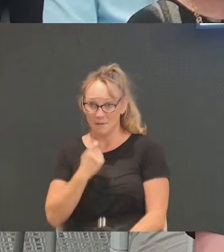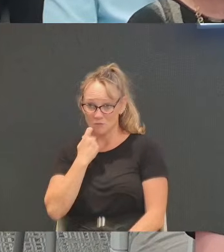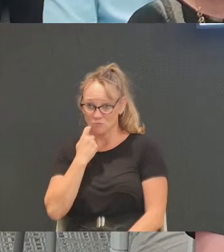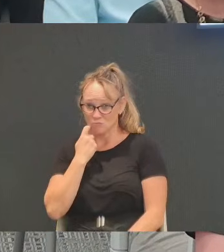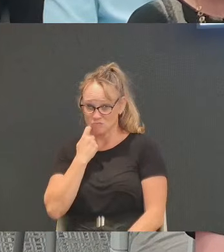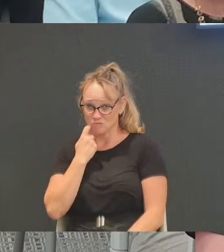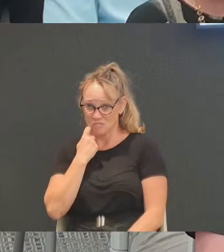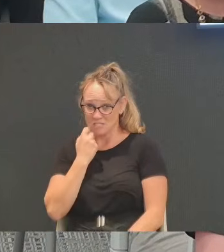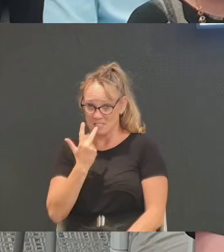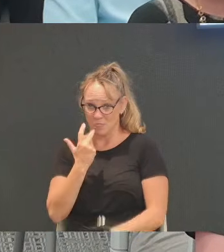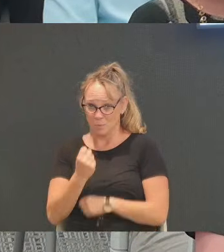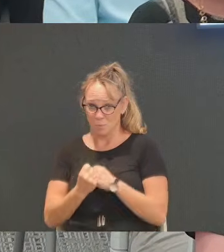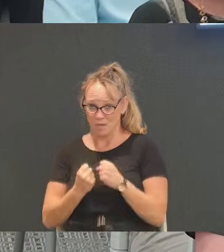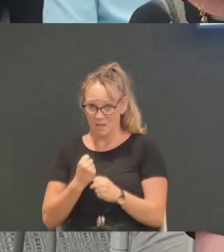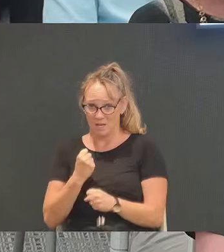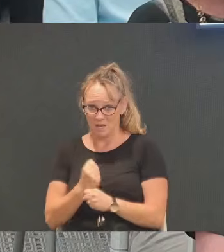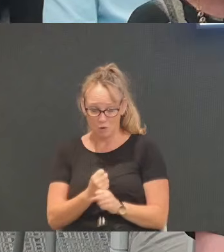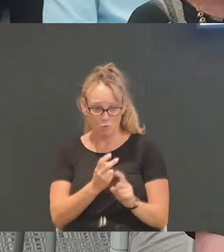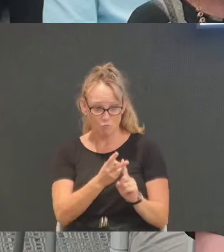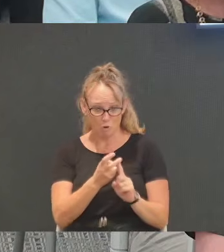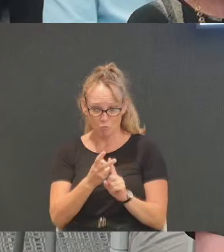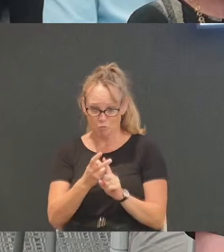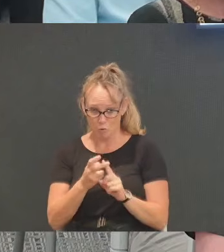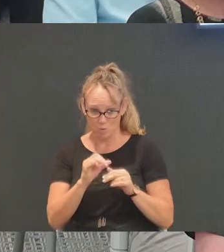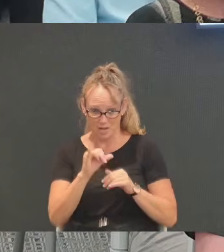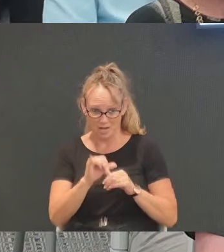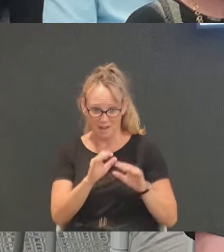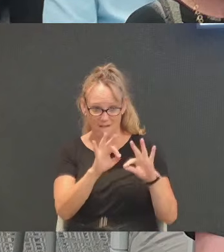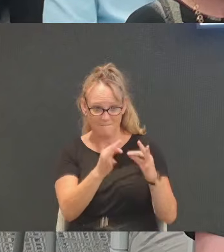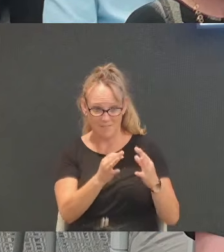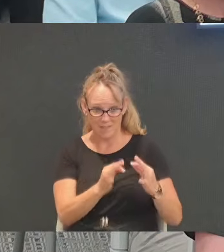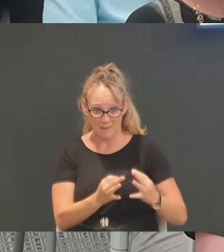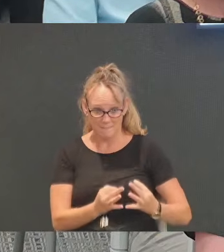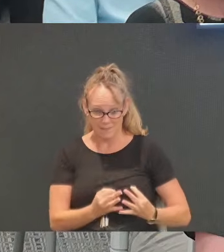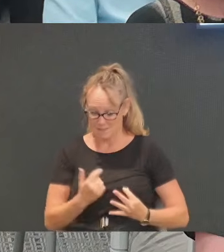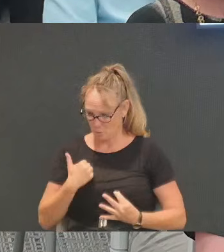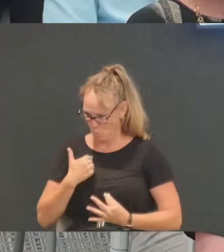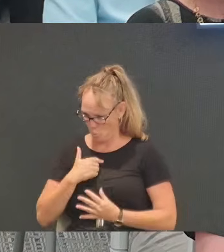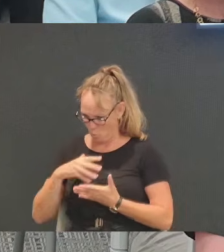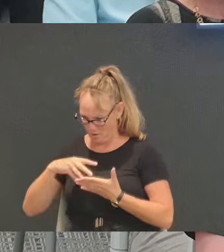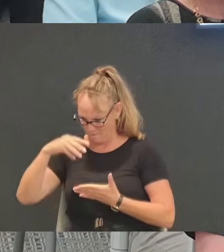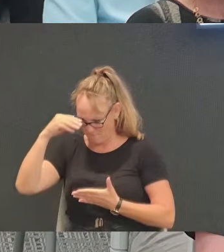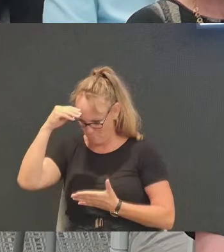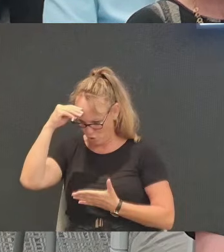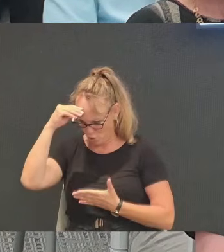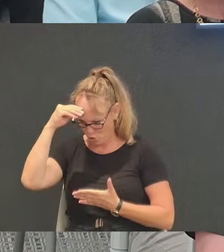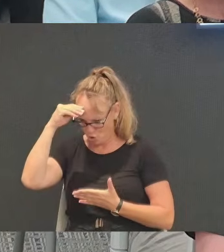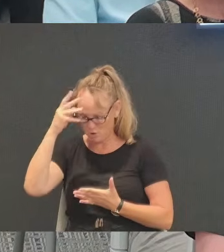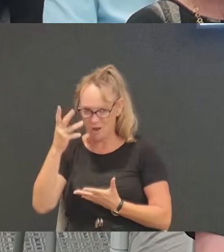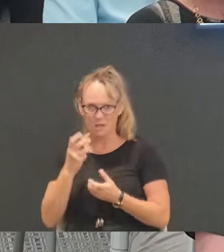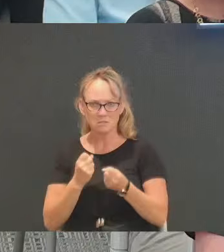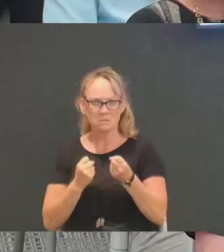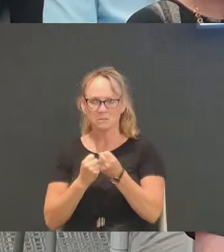been recruiting and retaining families, we have learned the vital importance of supports for our